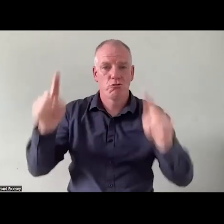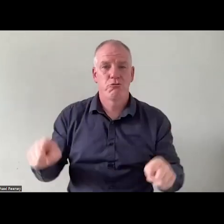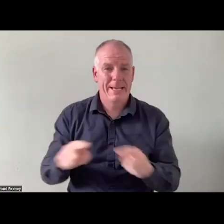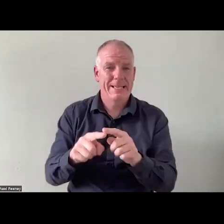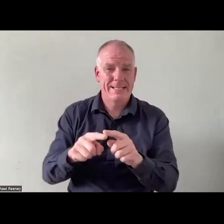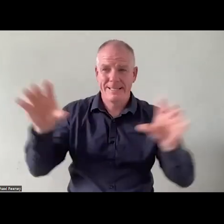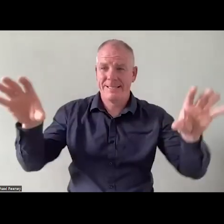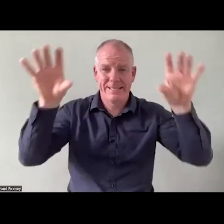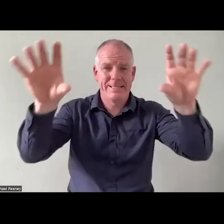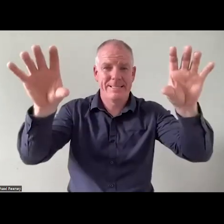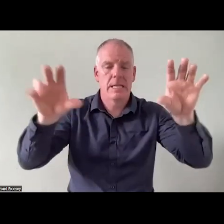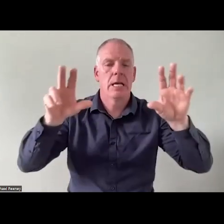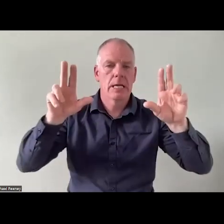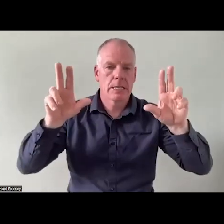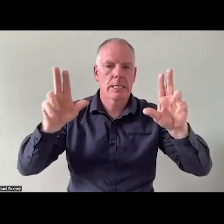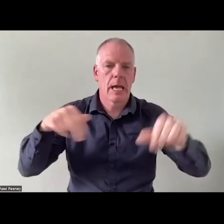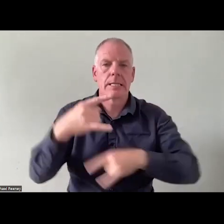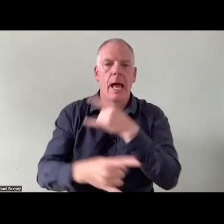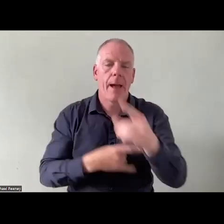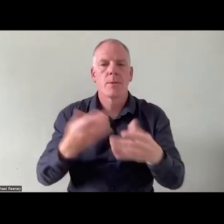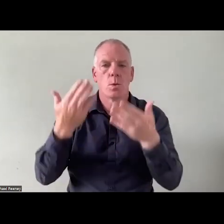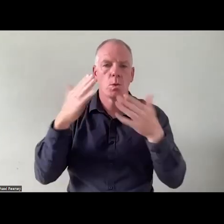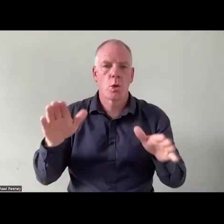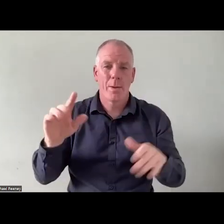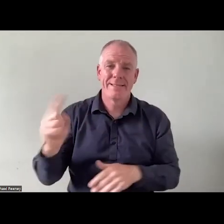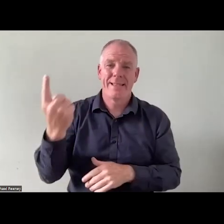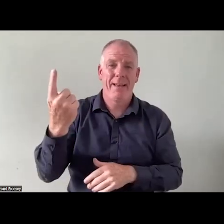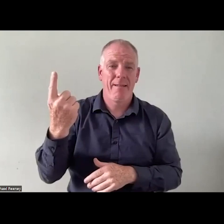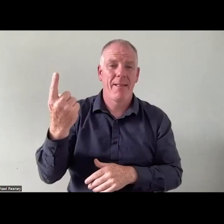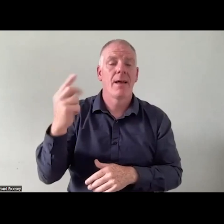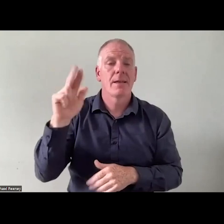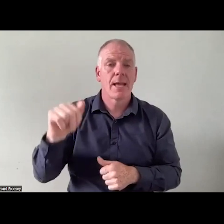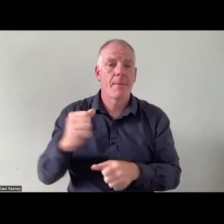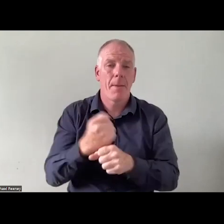it can be that a show, a single show could now cost you about £1,000.